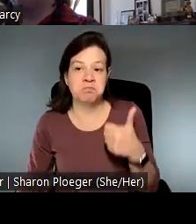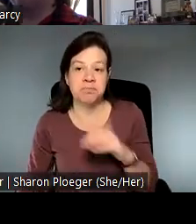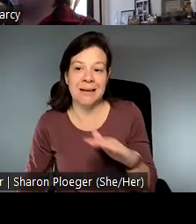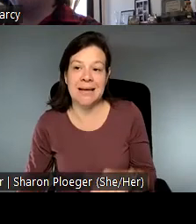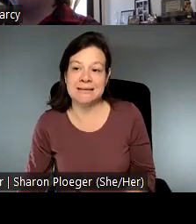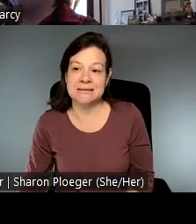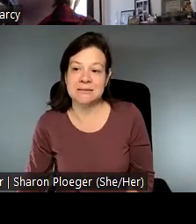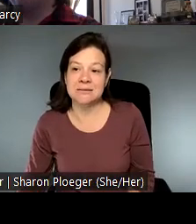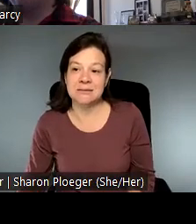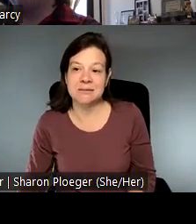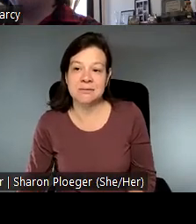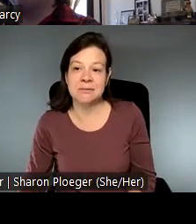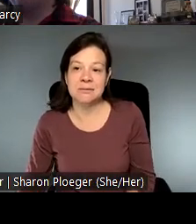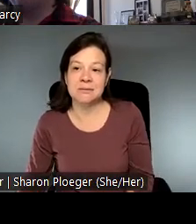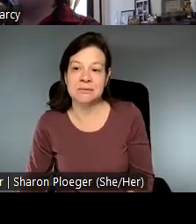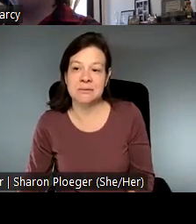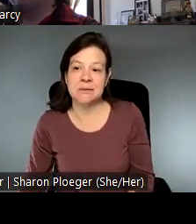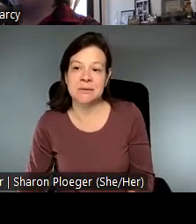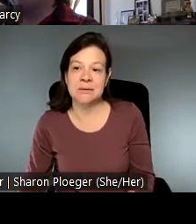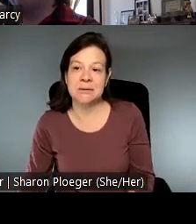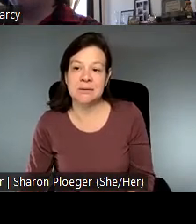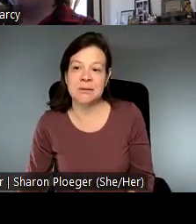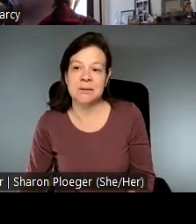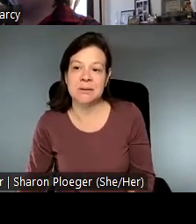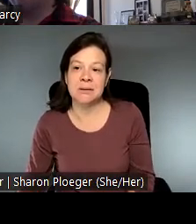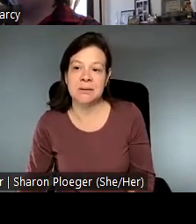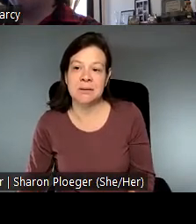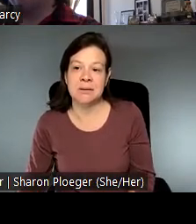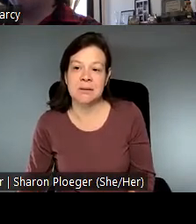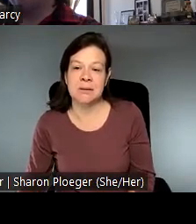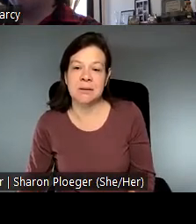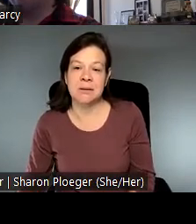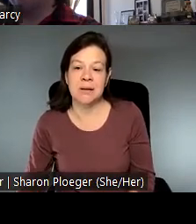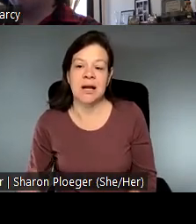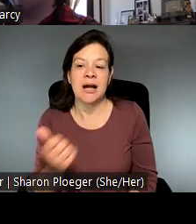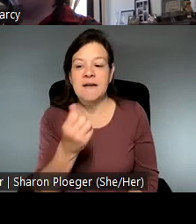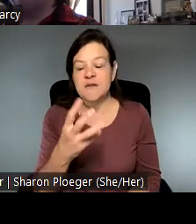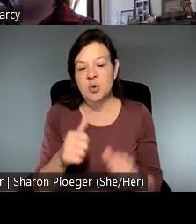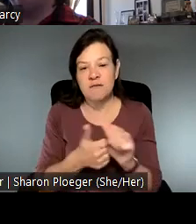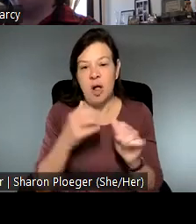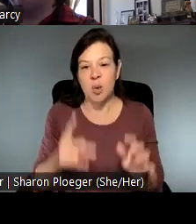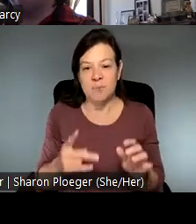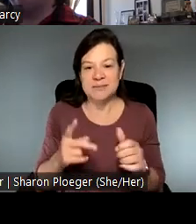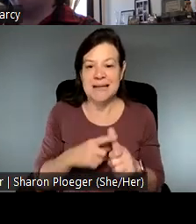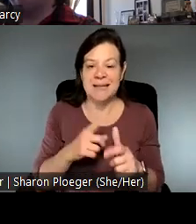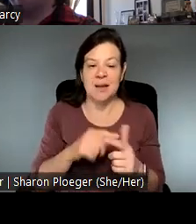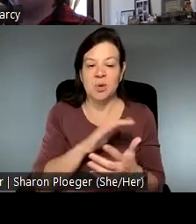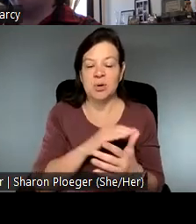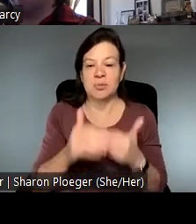And then just a couple quick follow ups. I know that we are moving along in time, so I'm just gonna answer these and then we're gonna move on to the alt text demo.